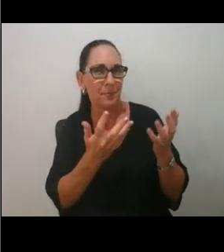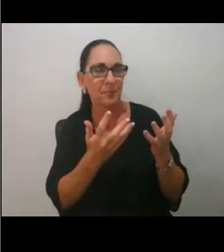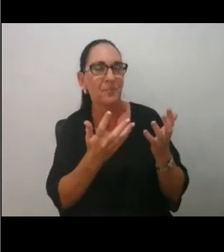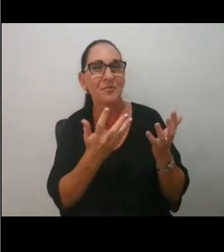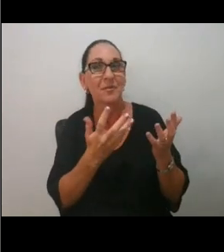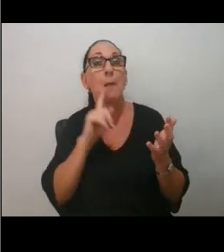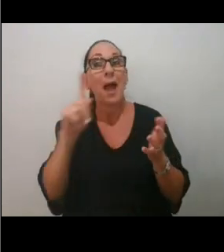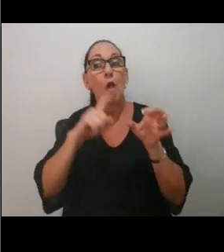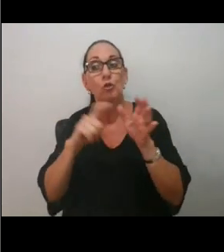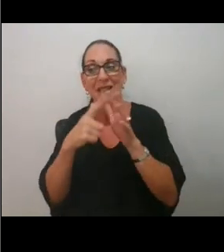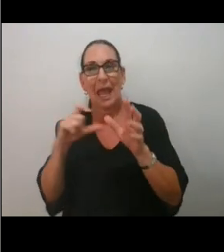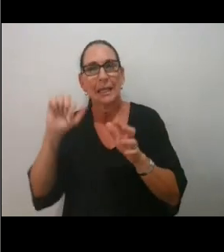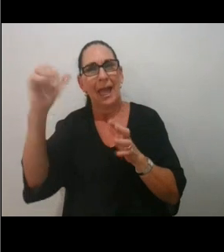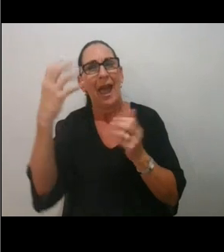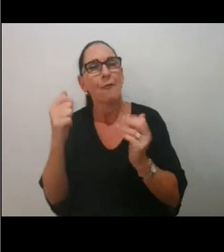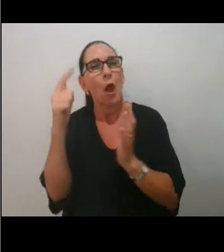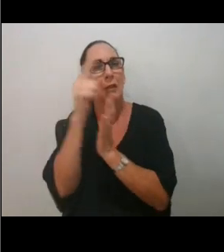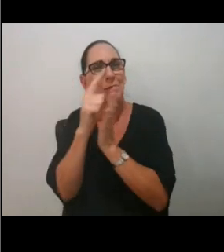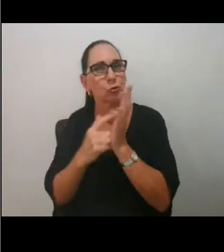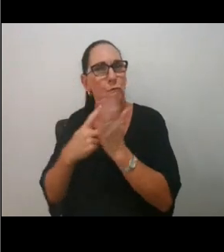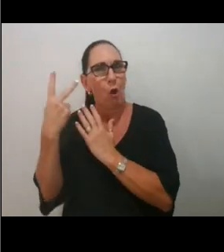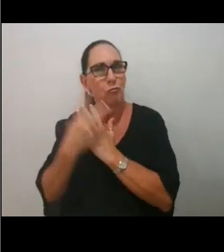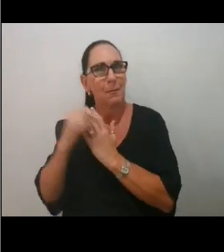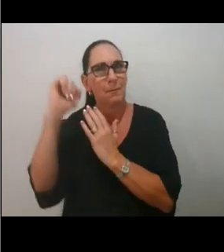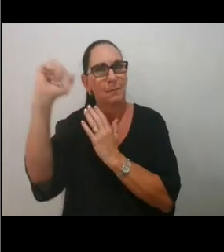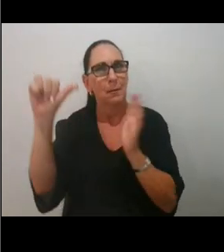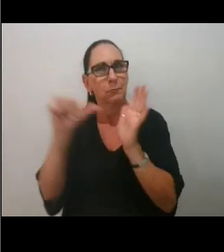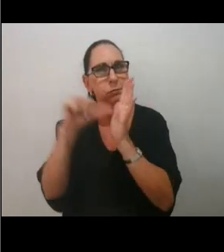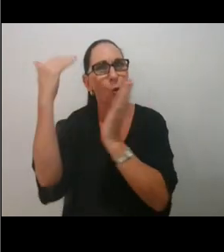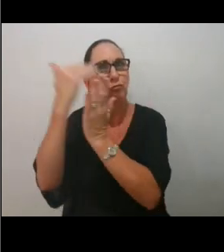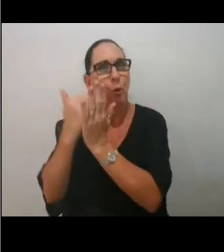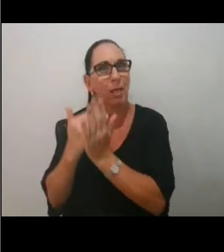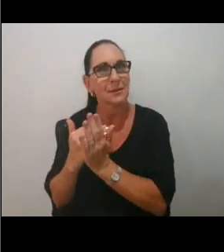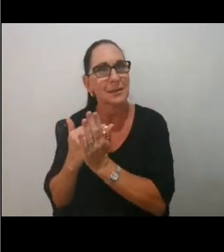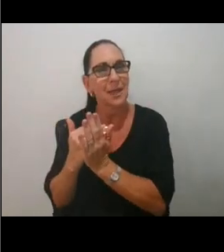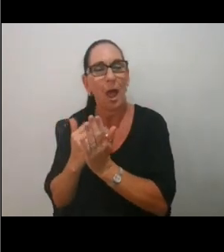rules about how that's going to work uh Court Link isn't it's not it doesn't have its own piece of